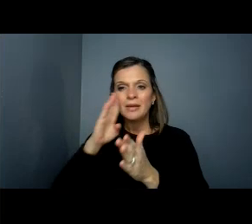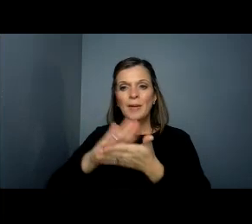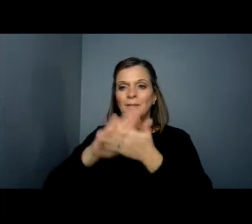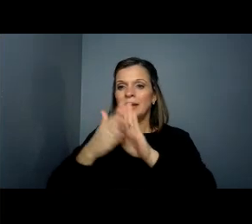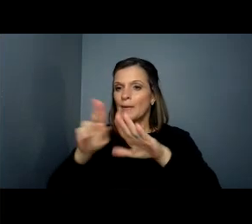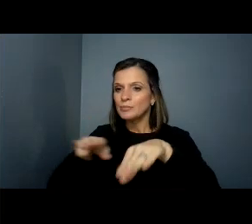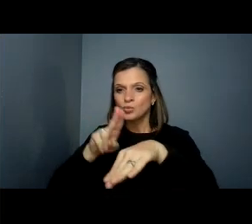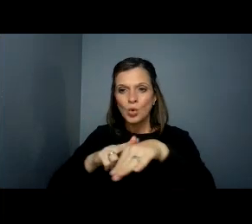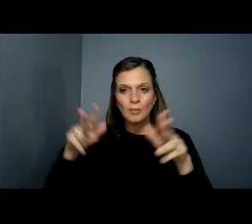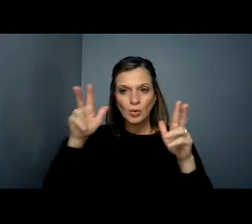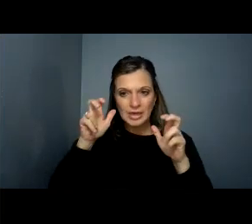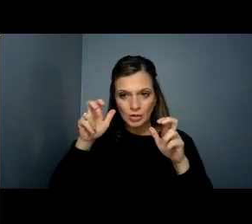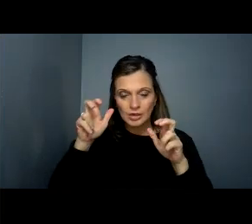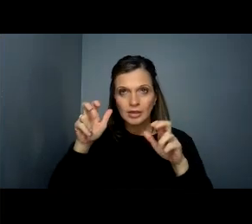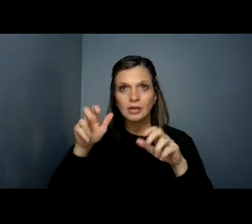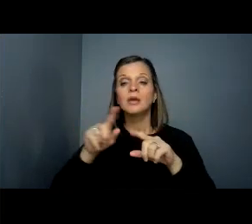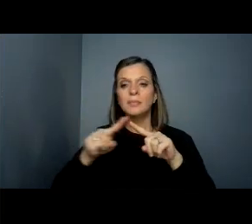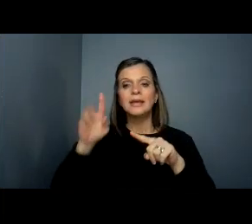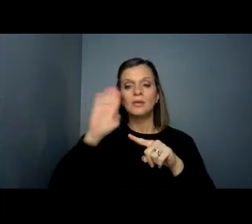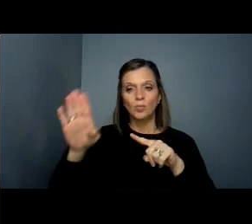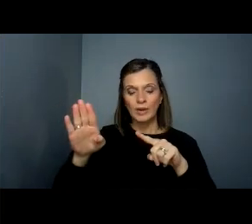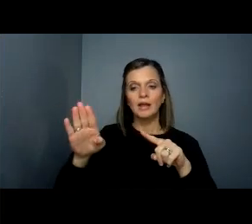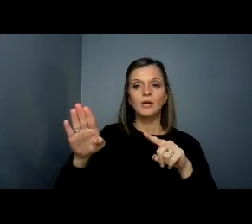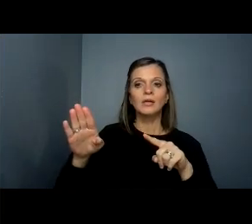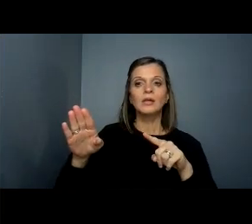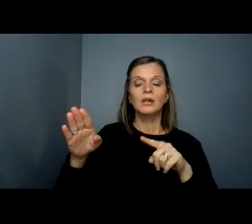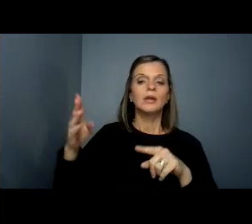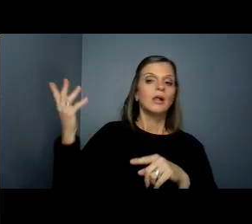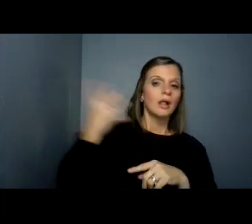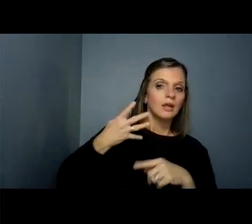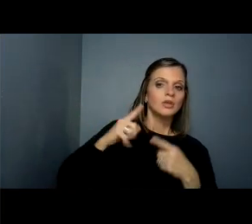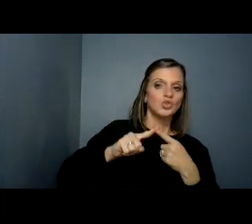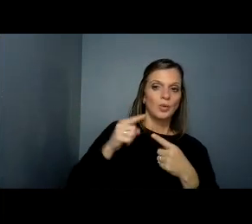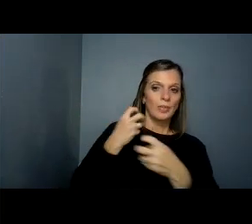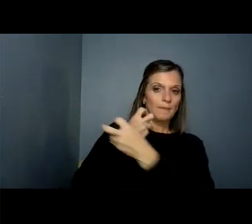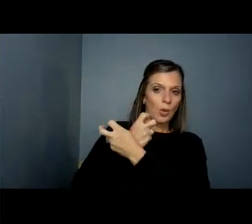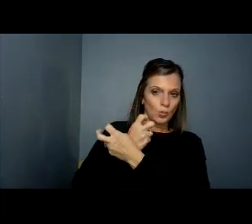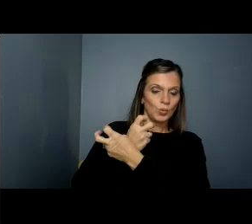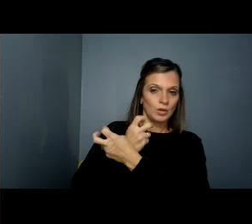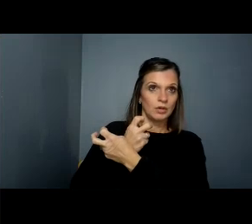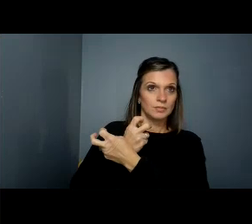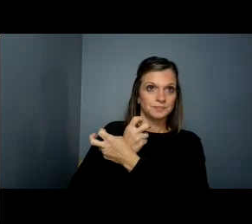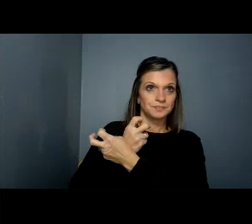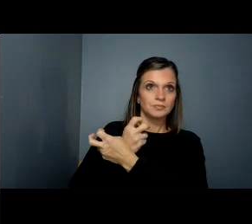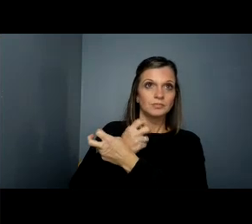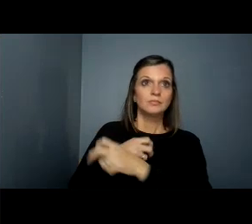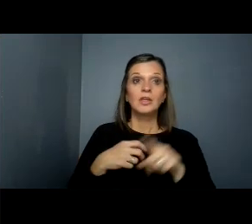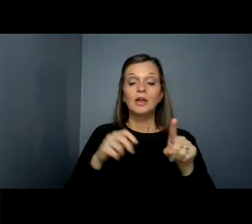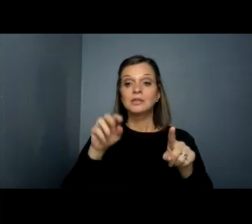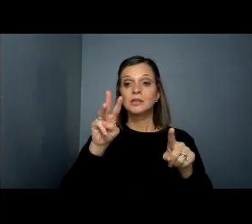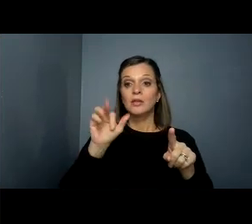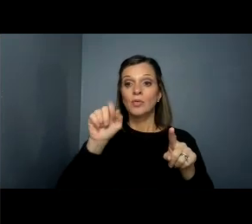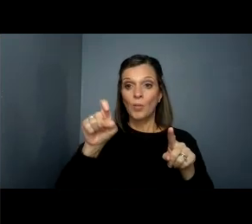Because the wax creates this. The nerve creates a loss here.